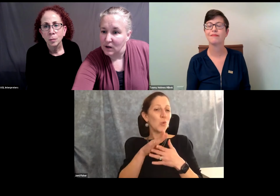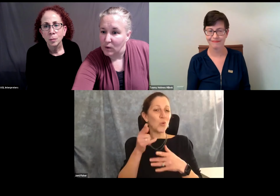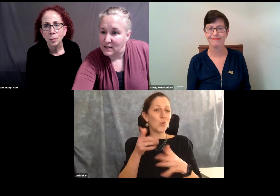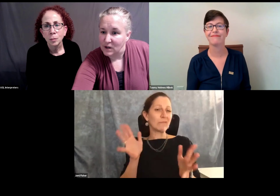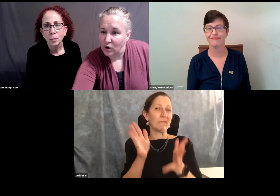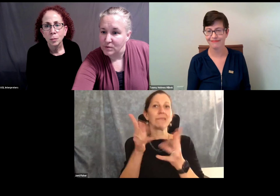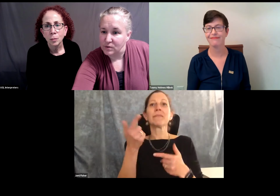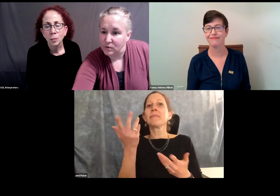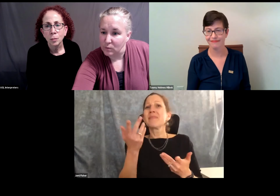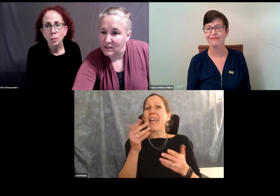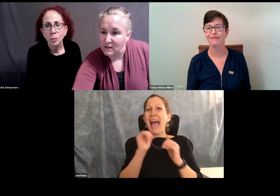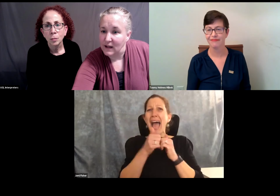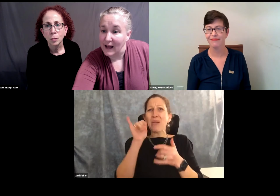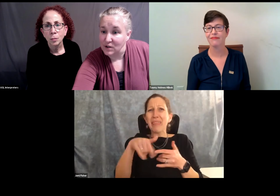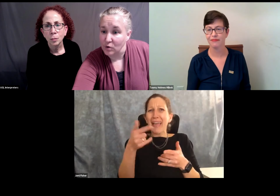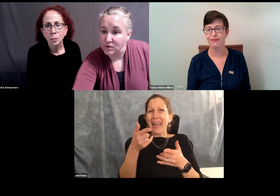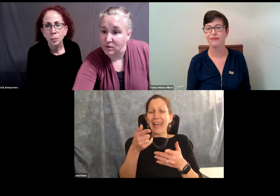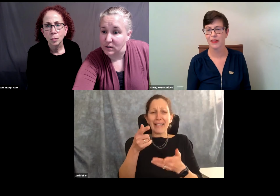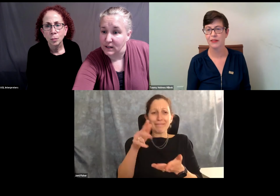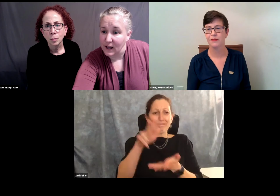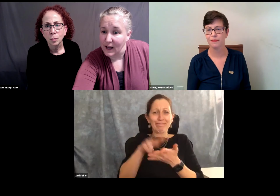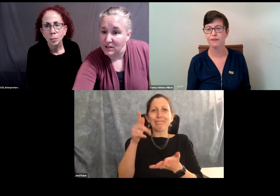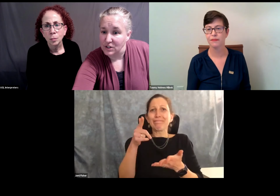What has the homes, what has homeschooling had to do with